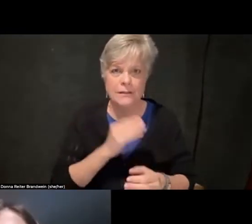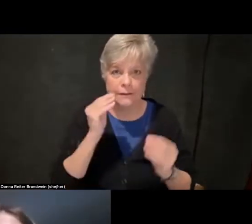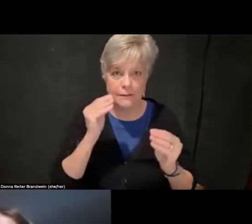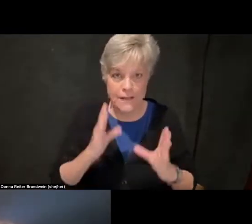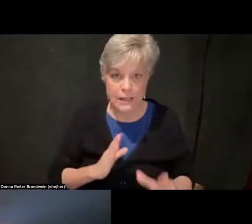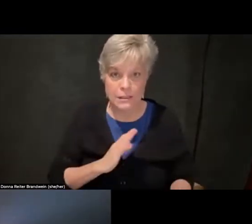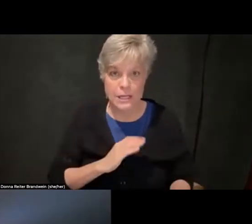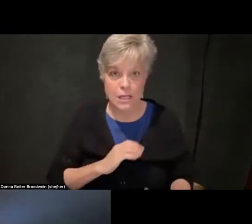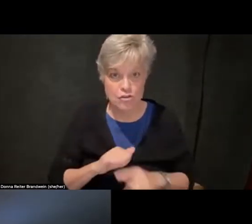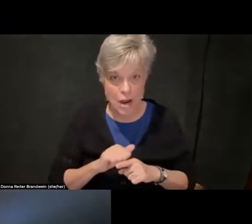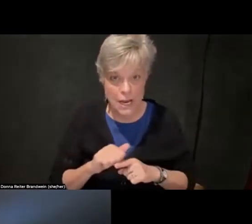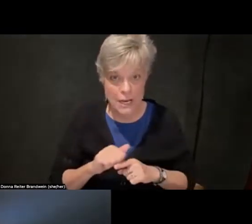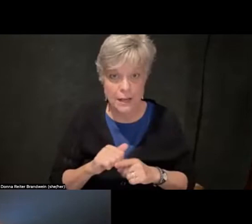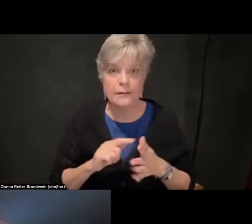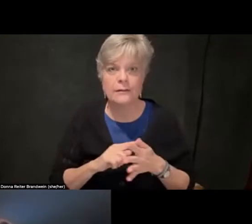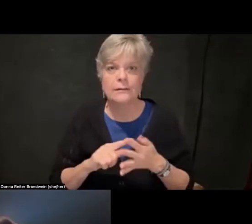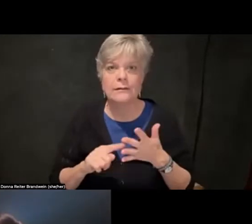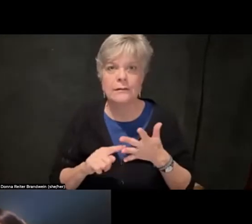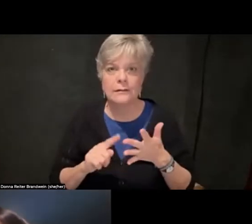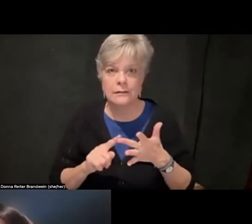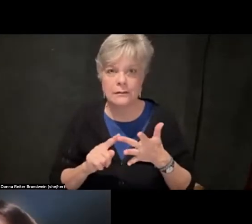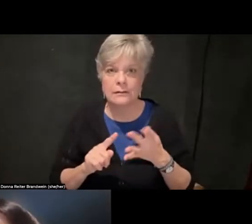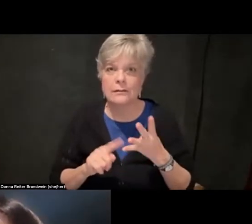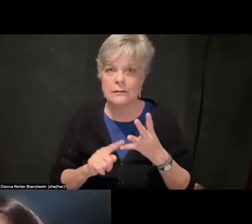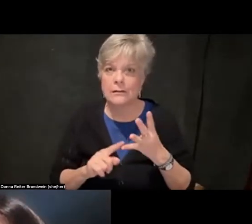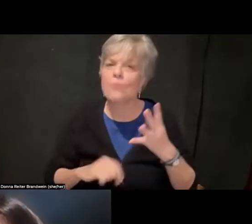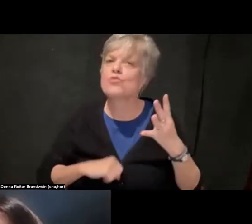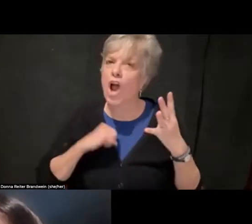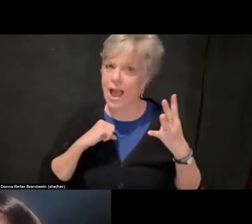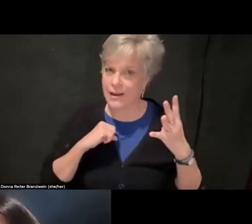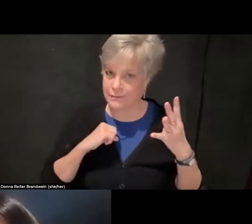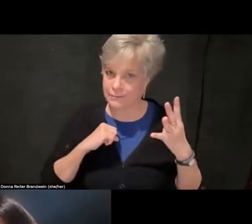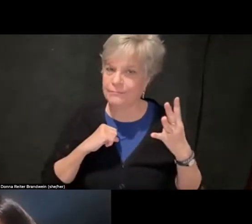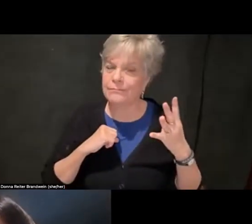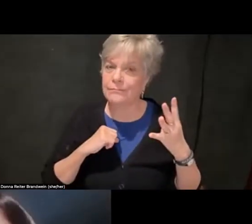And one quote that I feel encompasses this